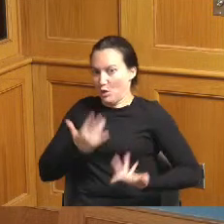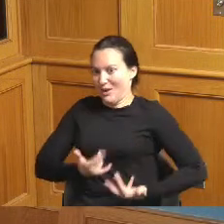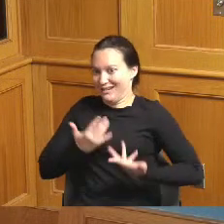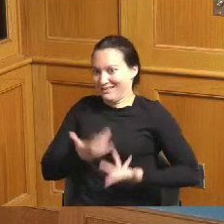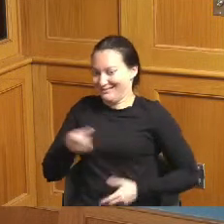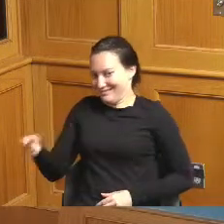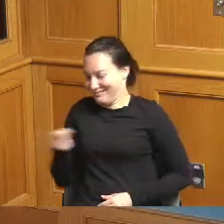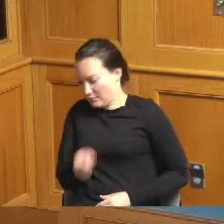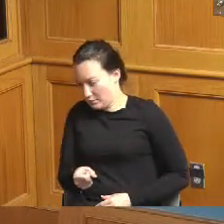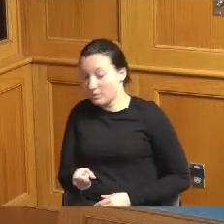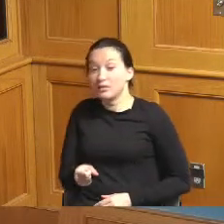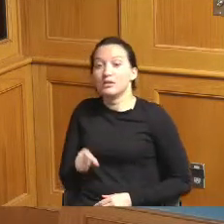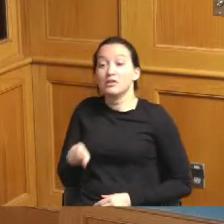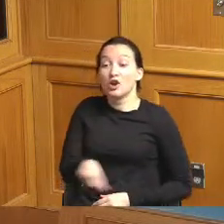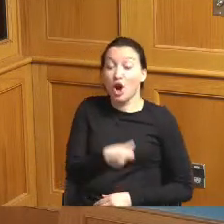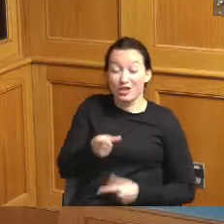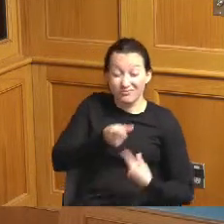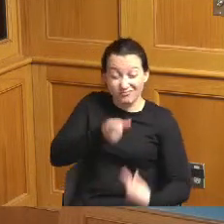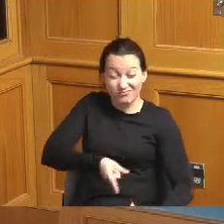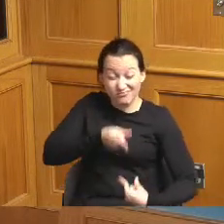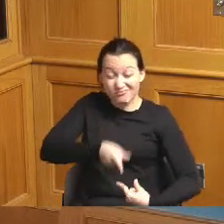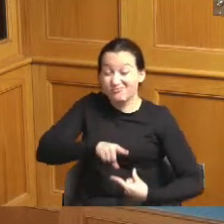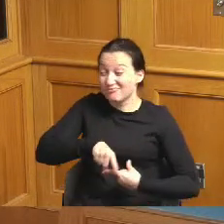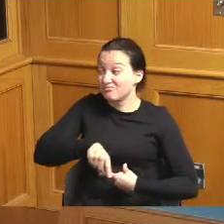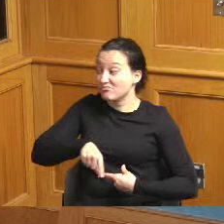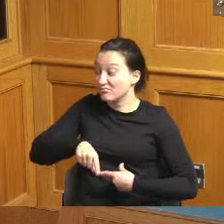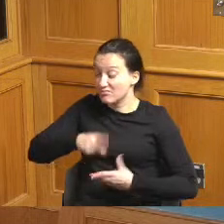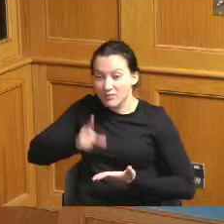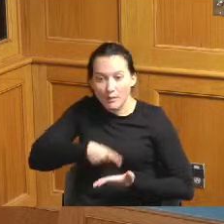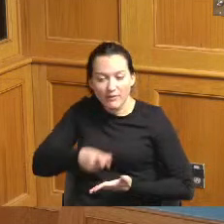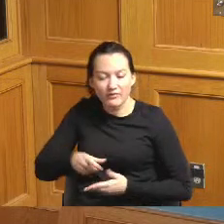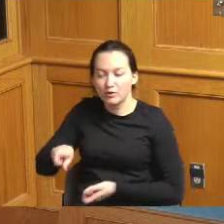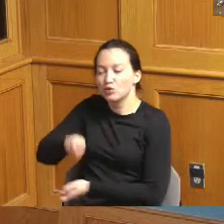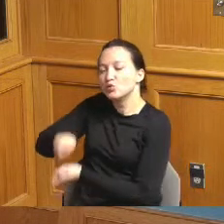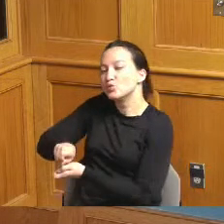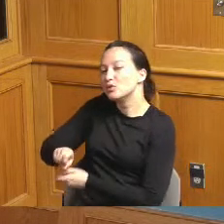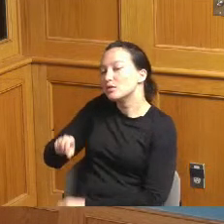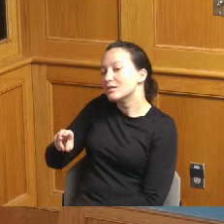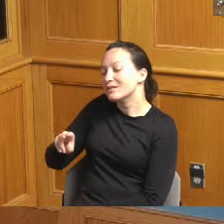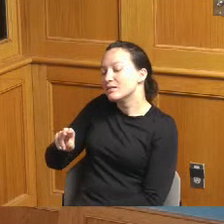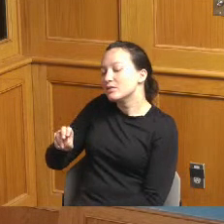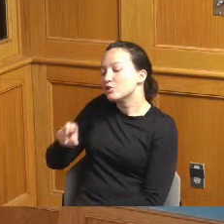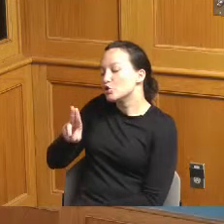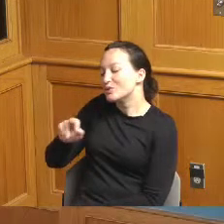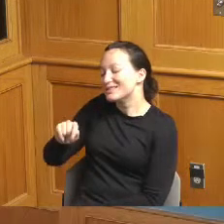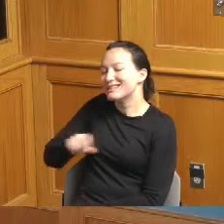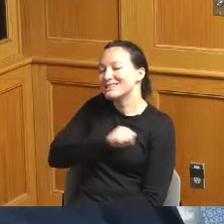and then the other challenges at any given time we have a unit called Senate Bill 337 which are those